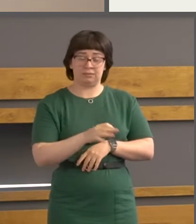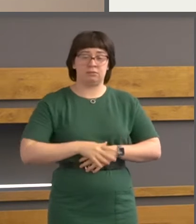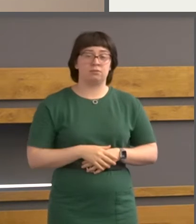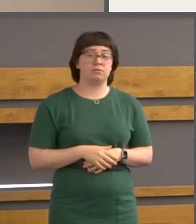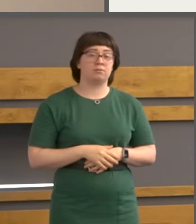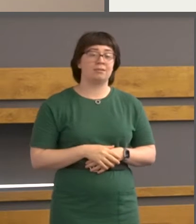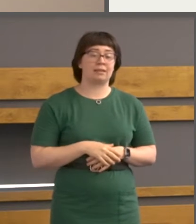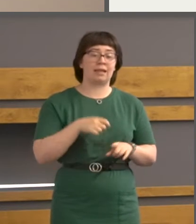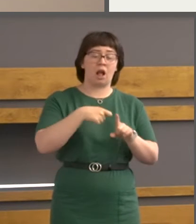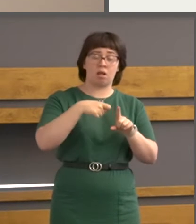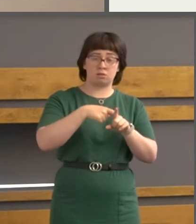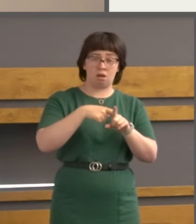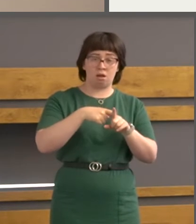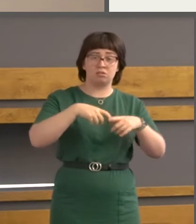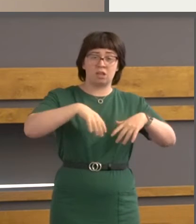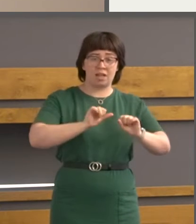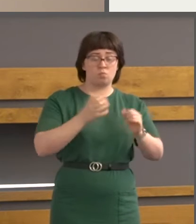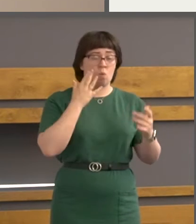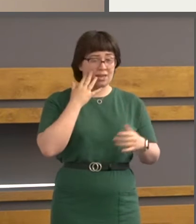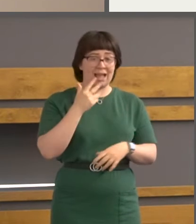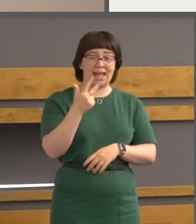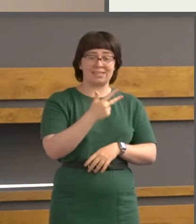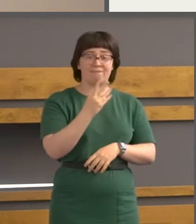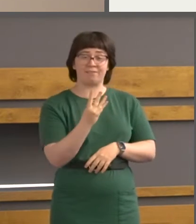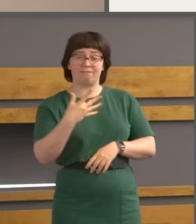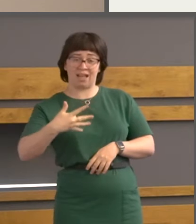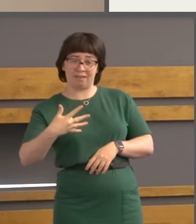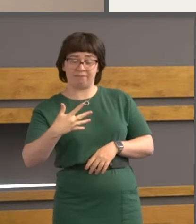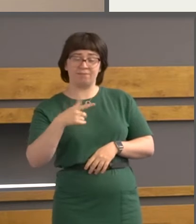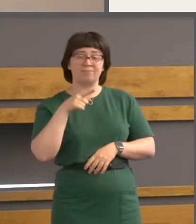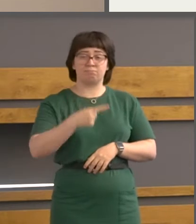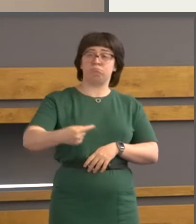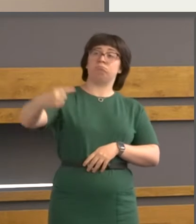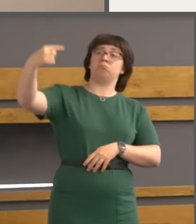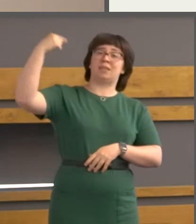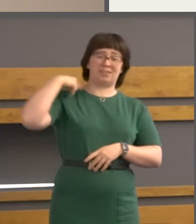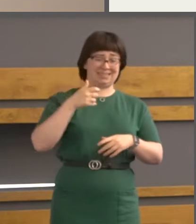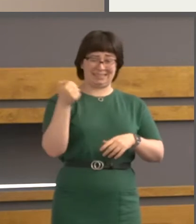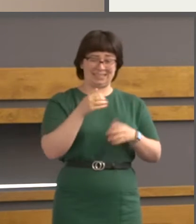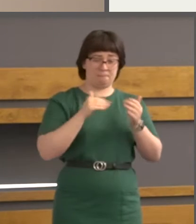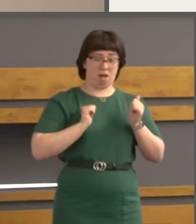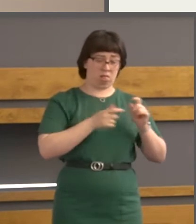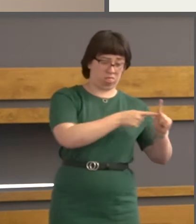When the Calcutta industry started in 1855 along just a strip of land that was 60 miles long and 2 miles wide,